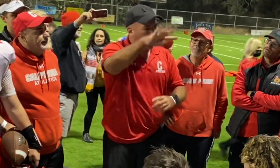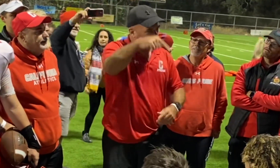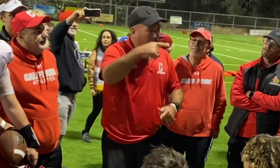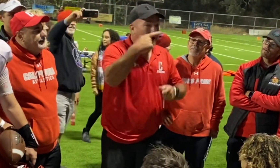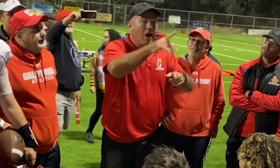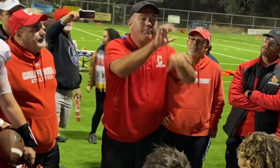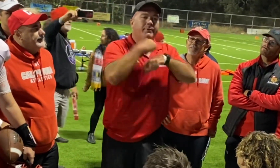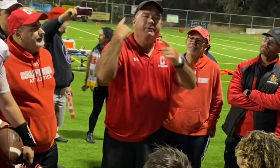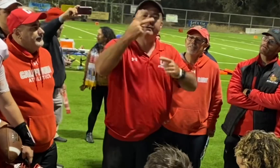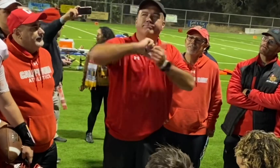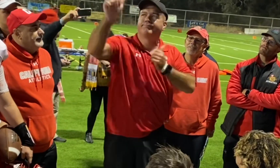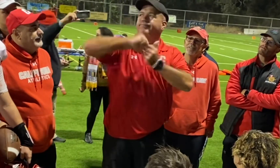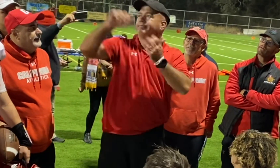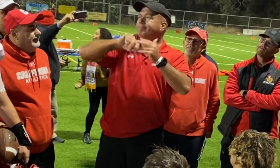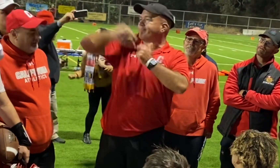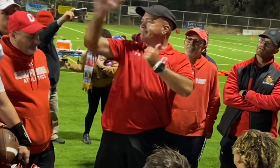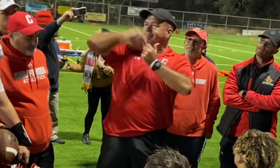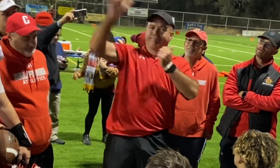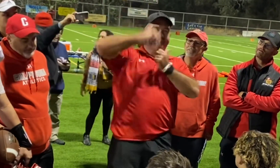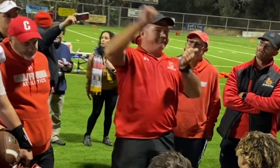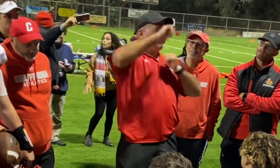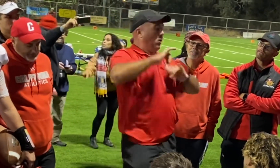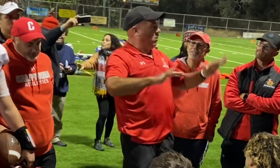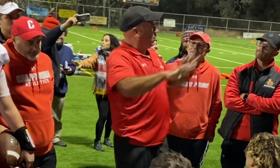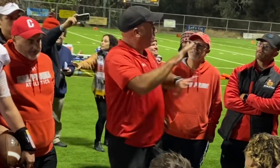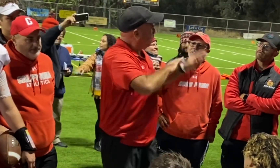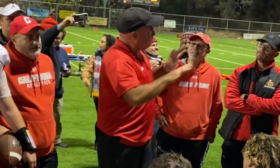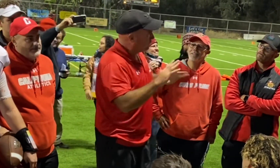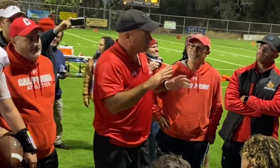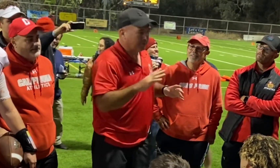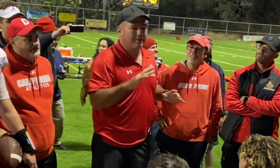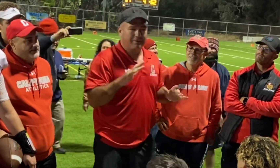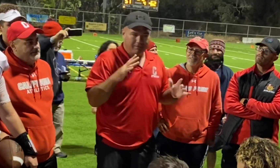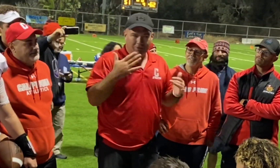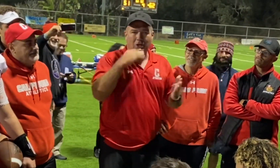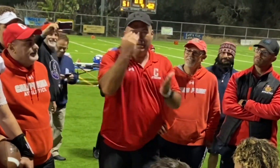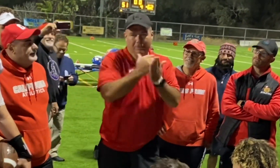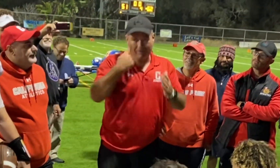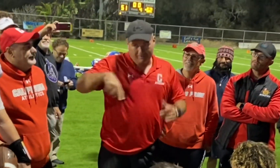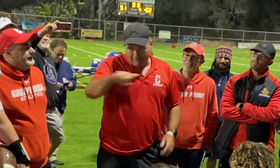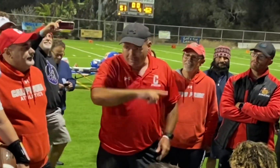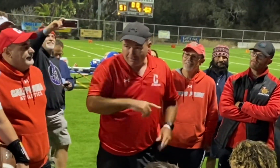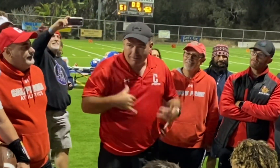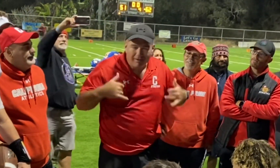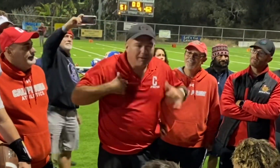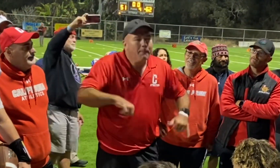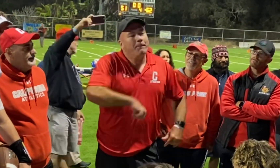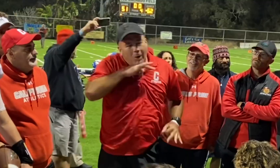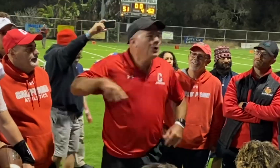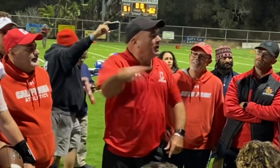y'all been had having a big leads in the games in every football weekly until this game in the second half, we were unexpectedly the quick rally anyhow, this is definitely a good lesson for y'all